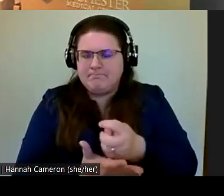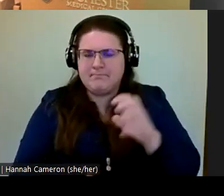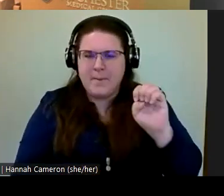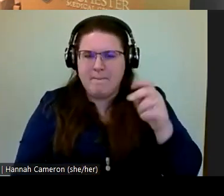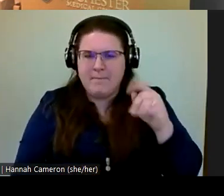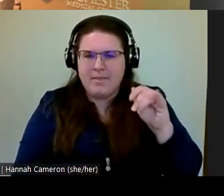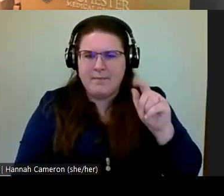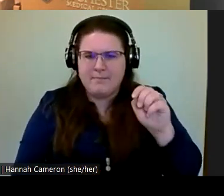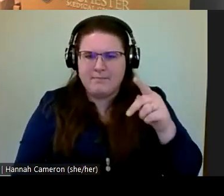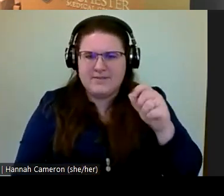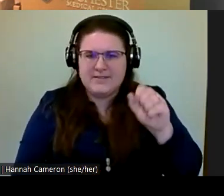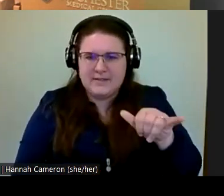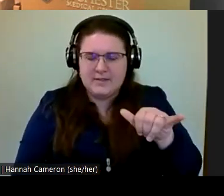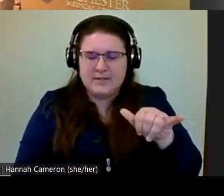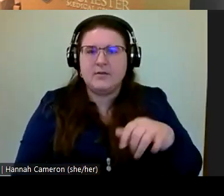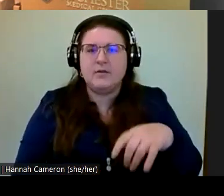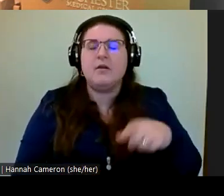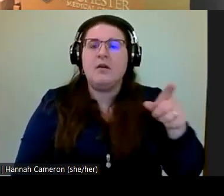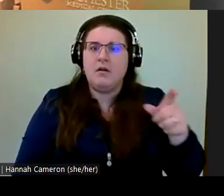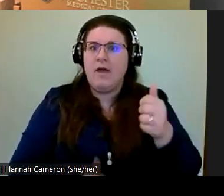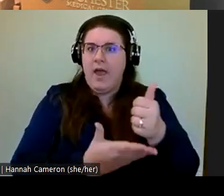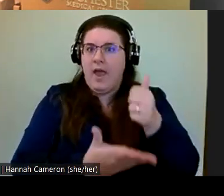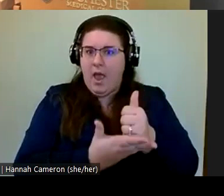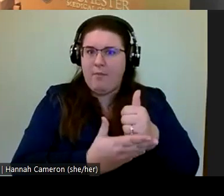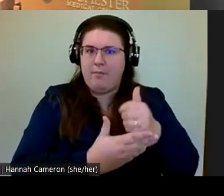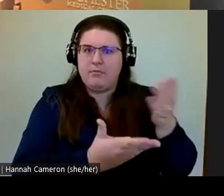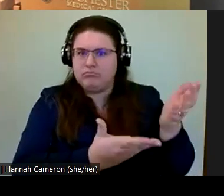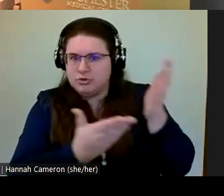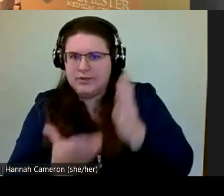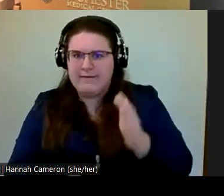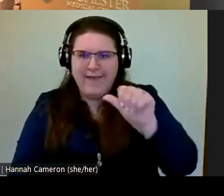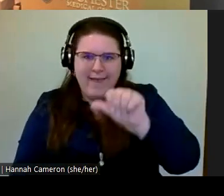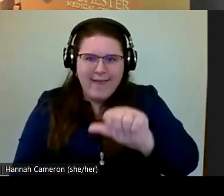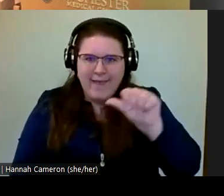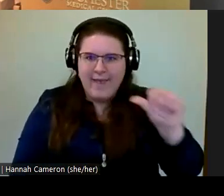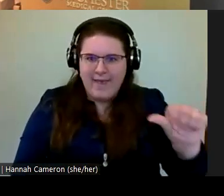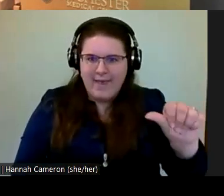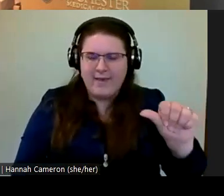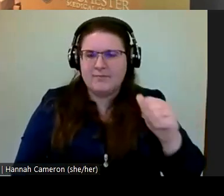helping to bring Alcoholics Anonymous to Rochester New York um when he learned about AA he traveled